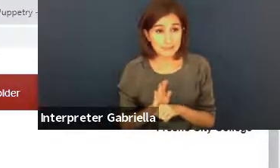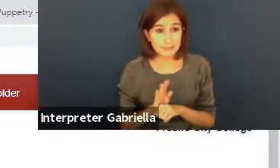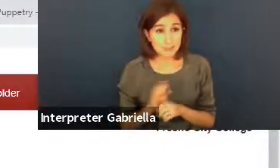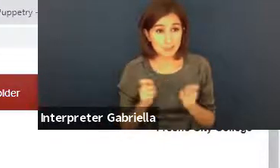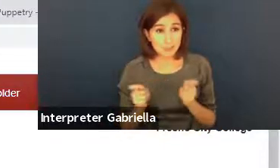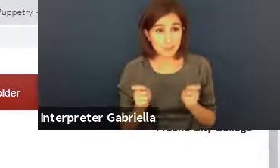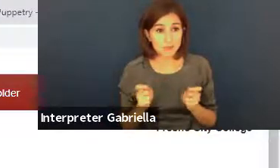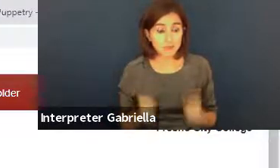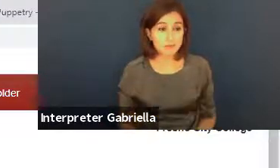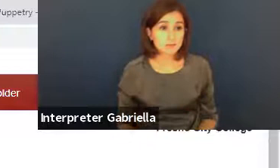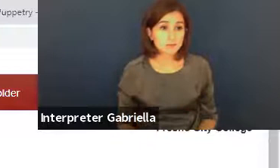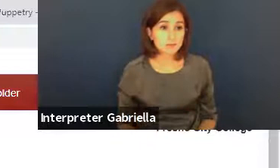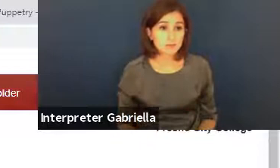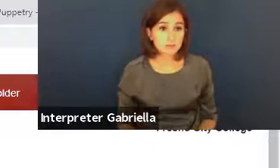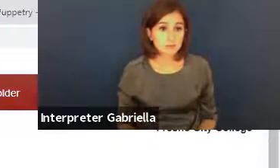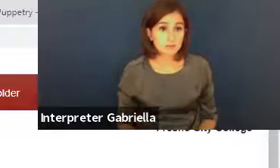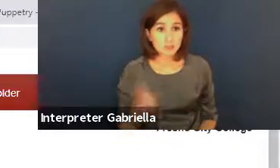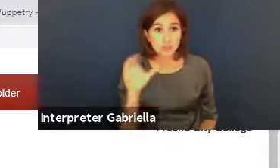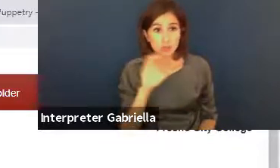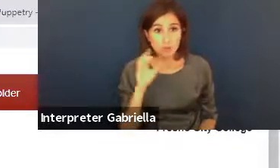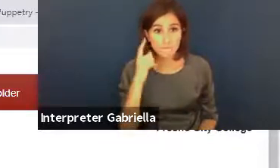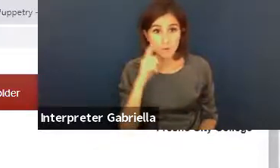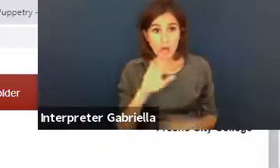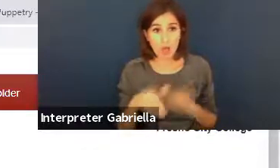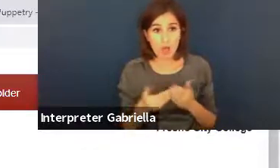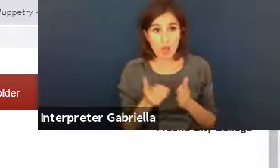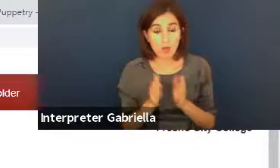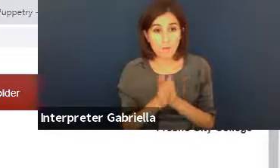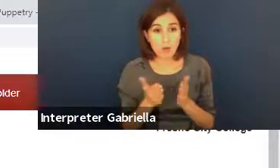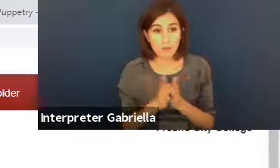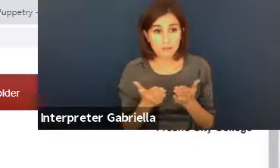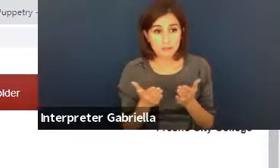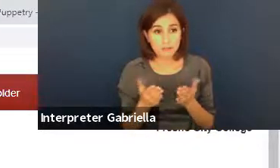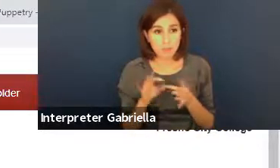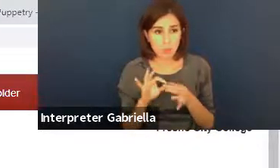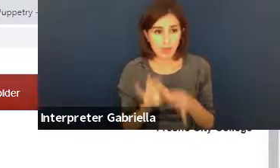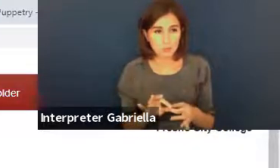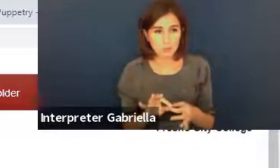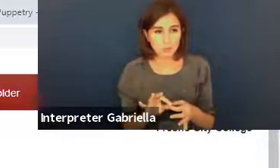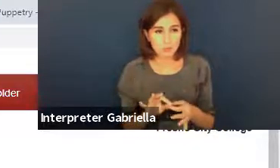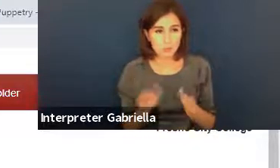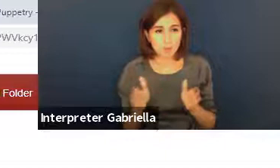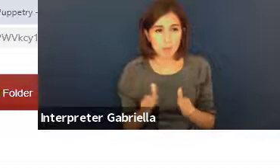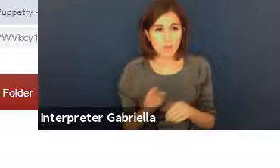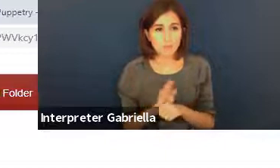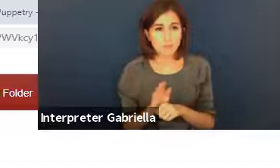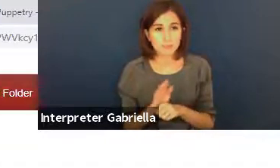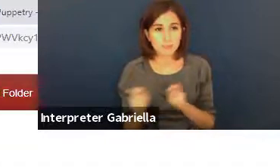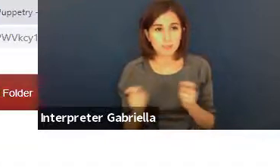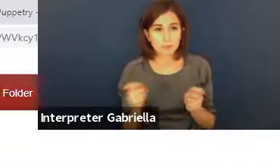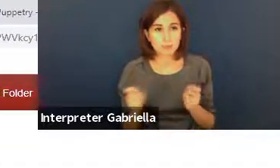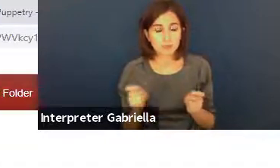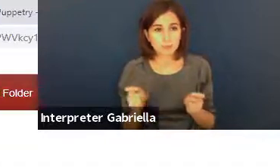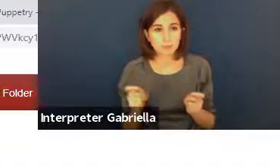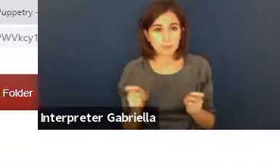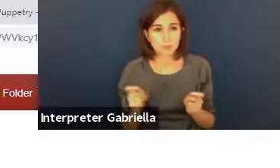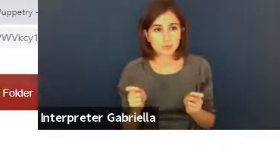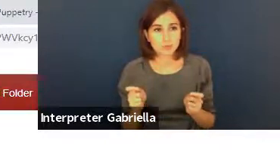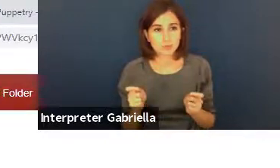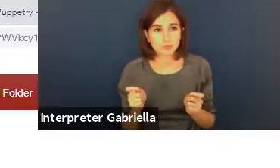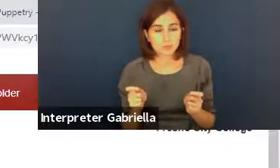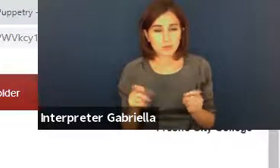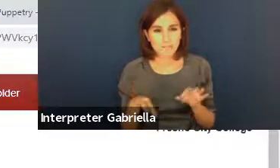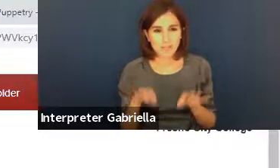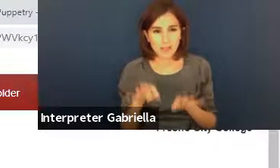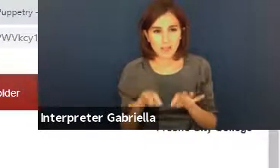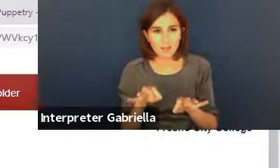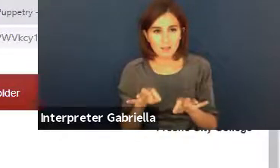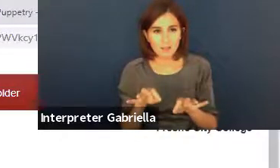Linda Kobashigawa: Do a search for all books that are related to small business management and so it's finding quite a bit. It will show you